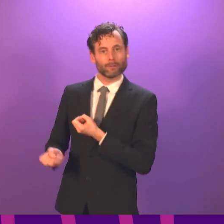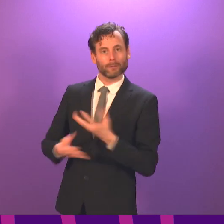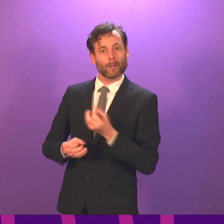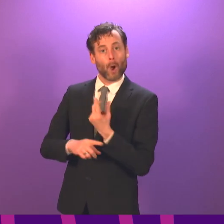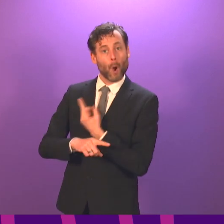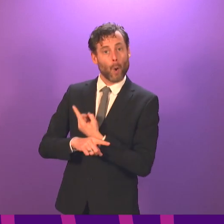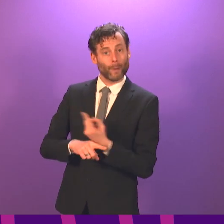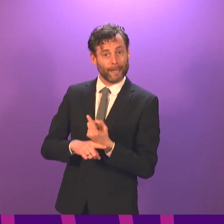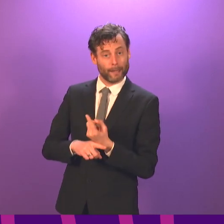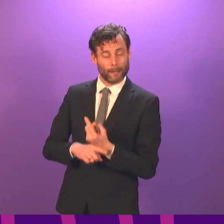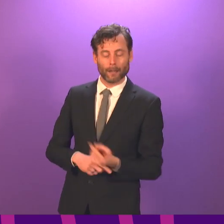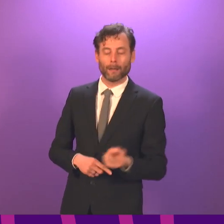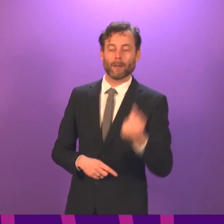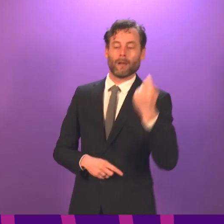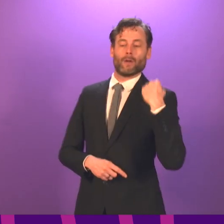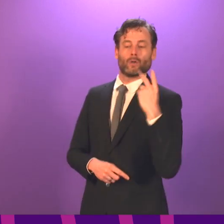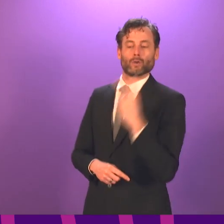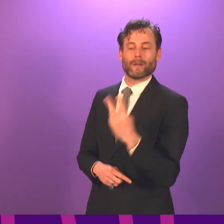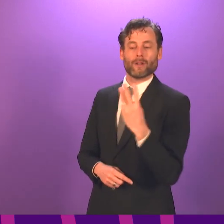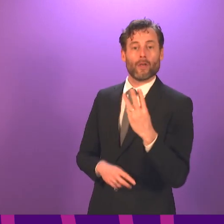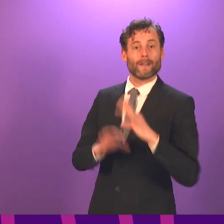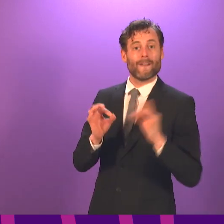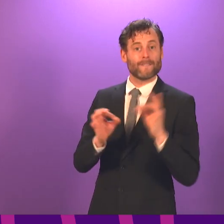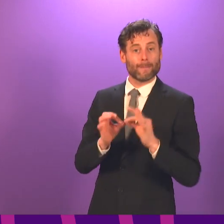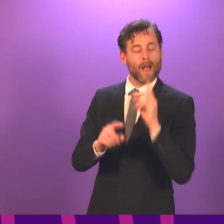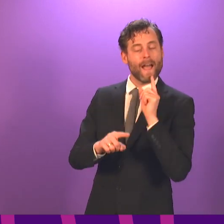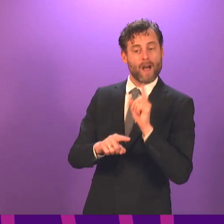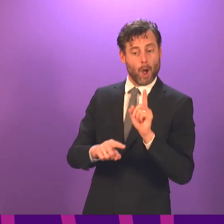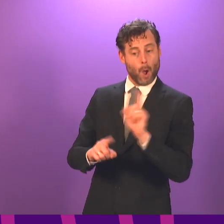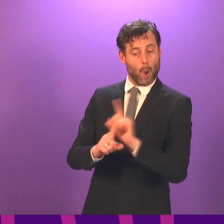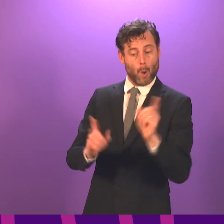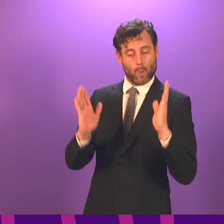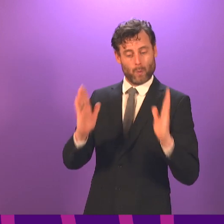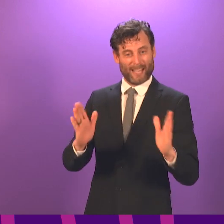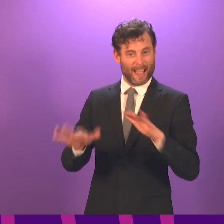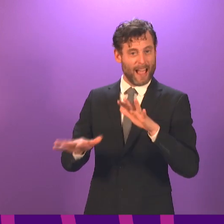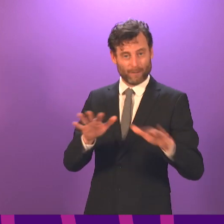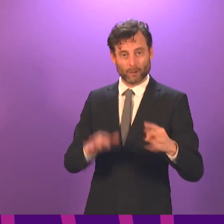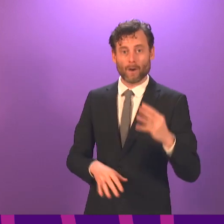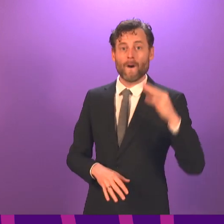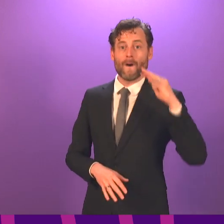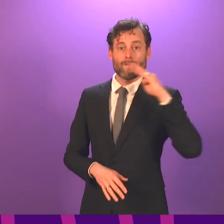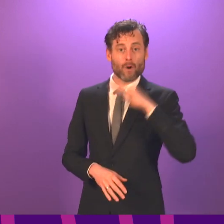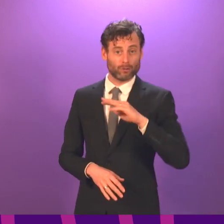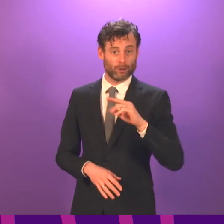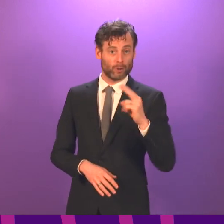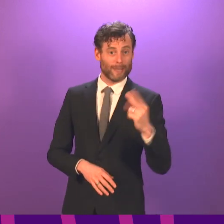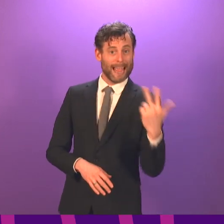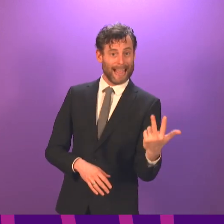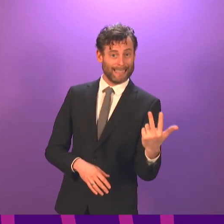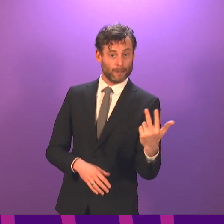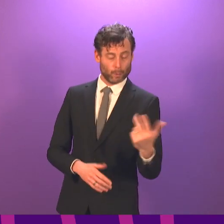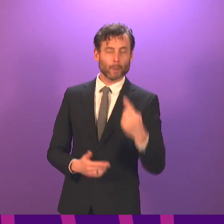23 February, that number had fallen to 468. The number of people in intensive care has also continued to decline.